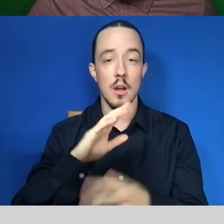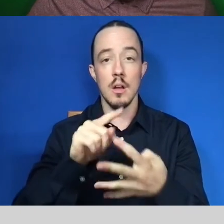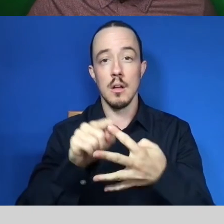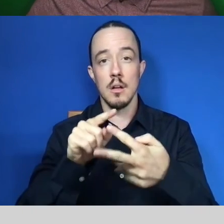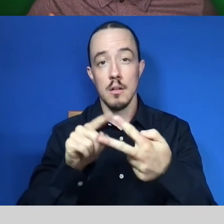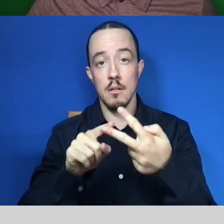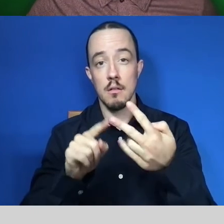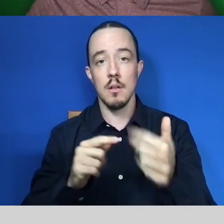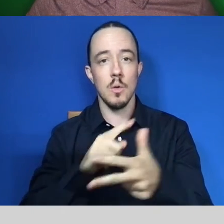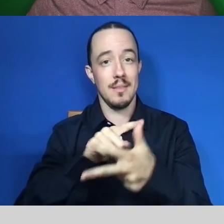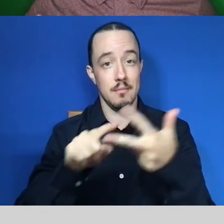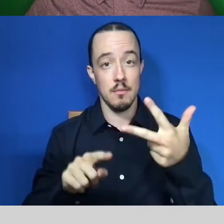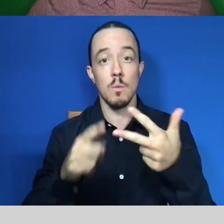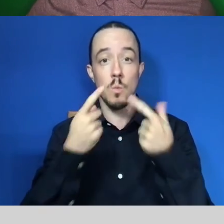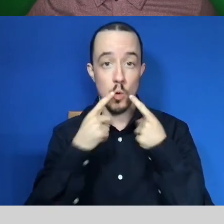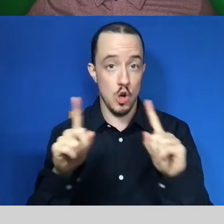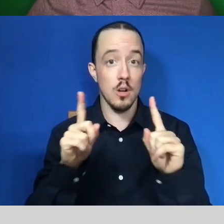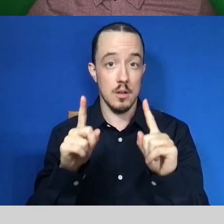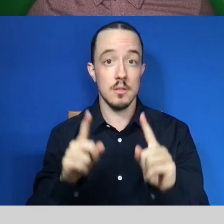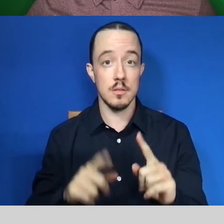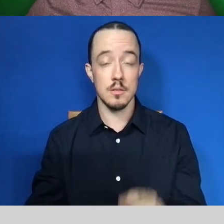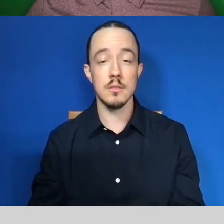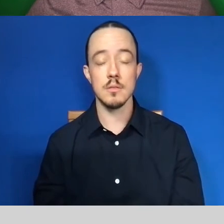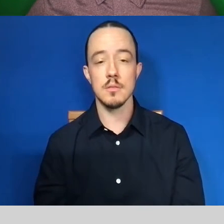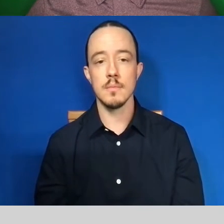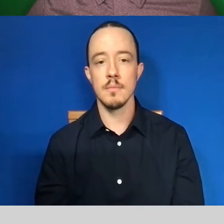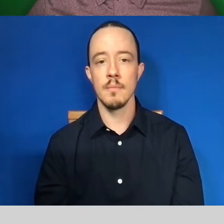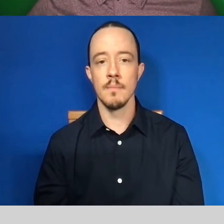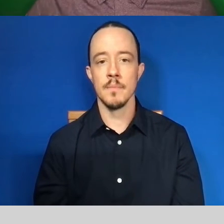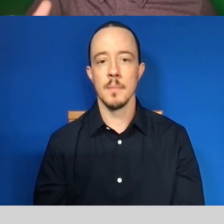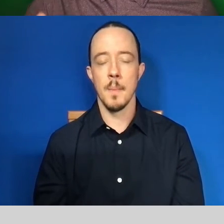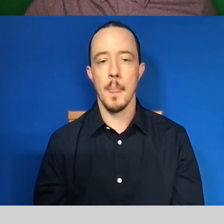These all work even if the call is formatted to span several lines.